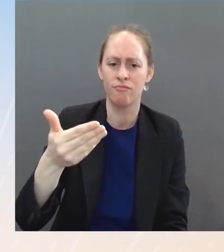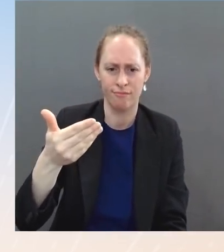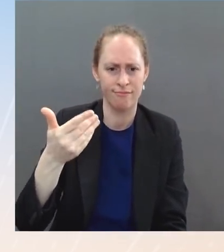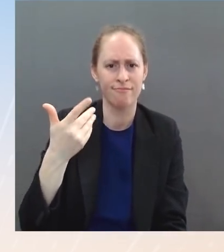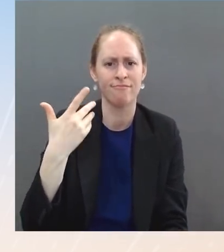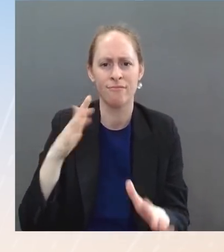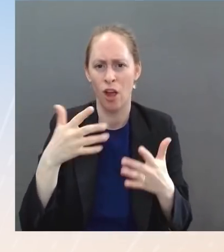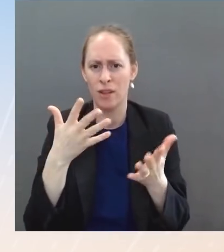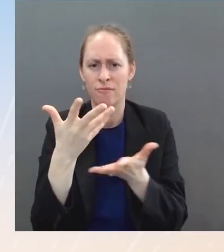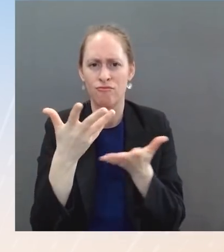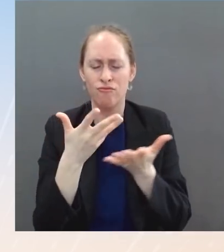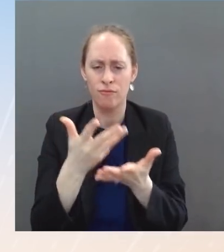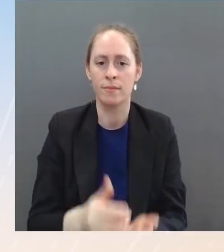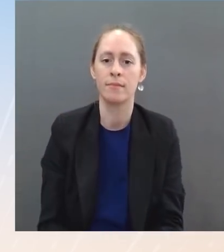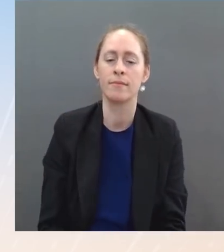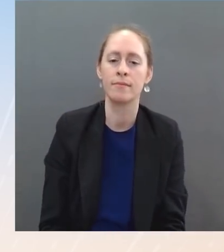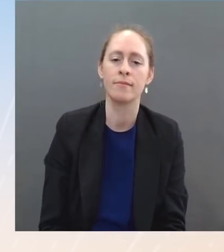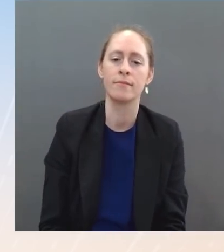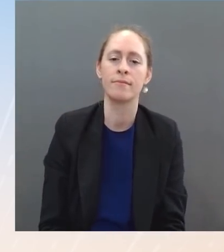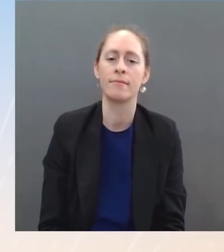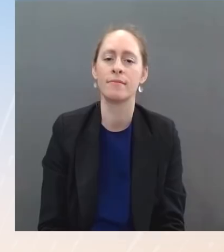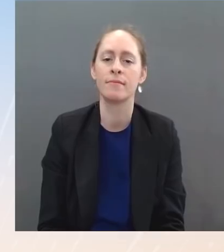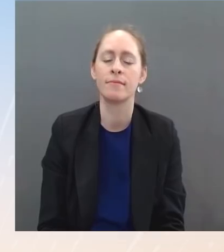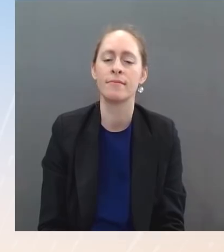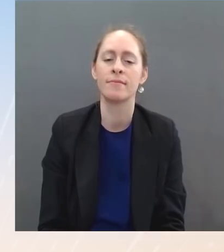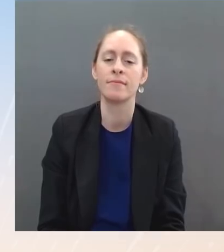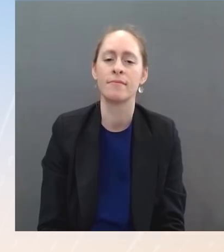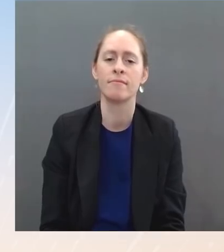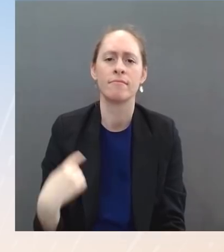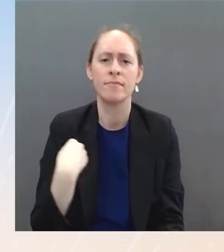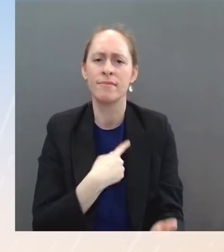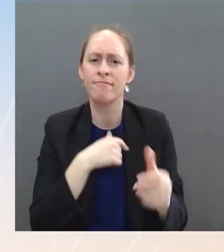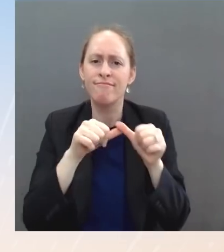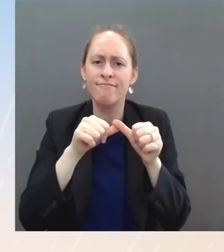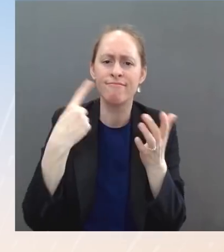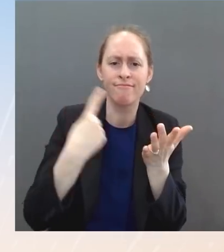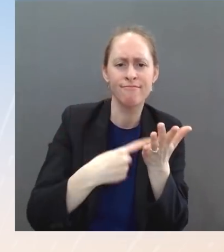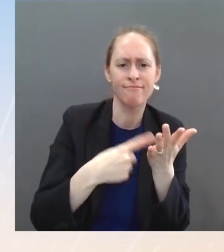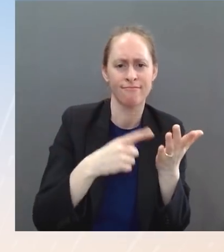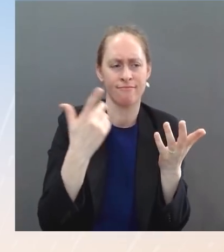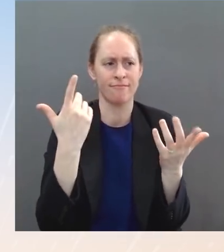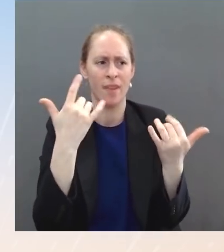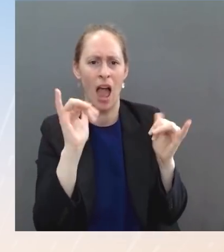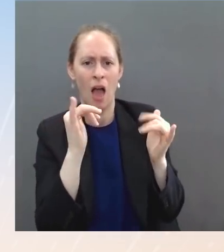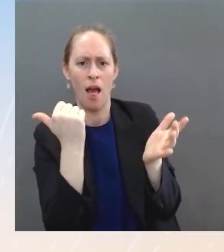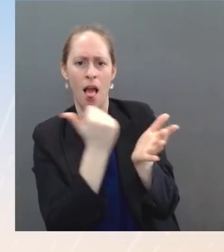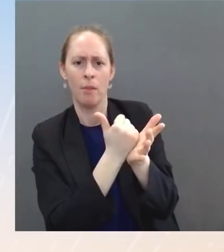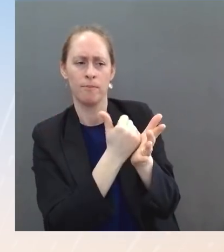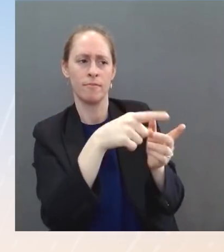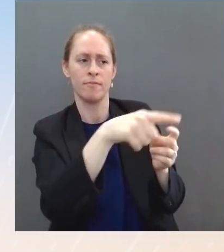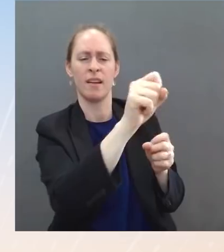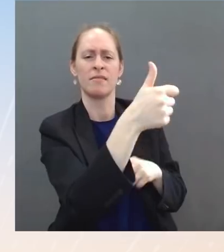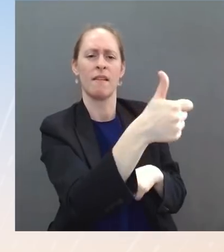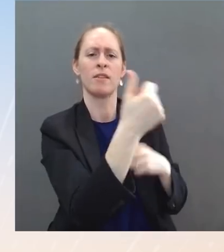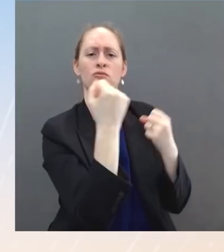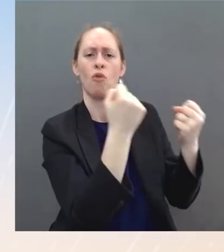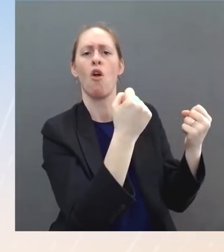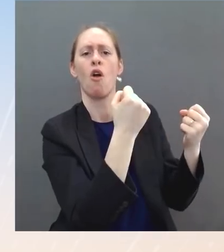how we can support a negotiated solution that defends Ukraine's sovereignty and territorial integrity.